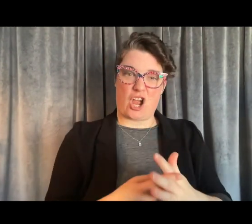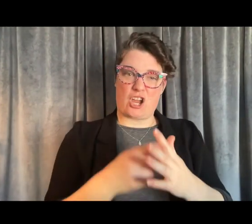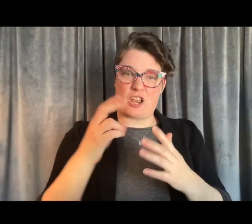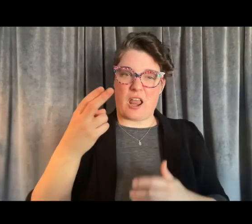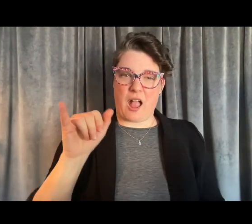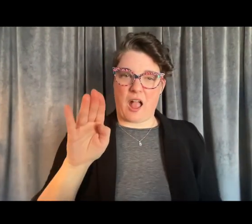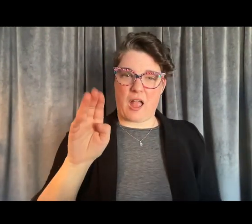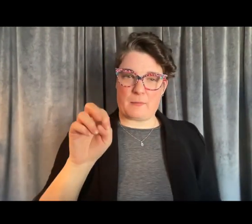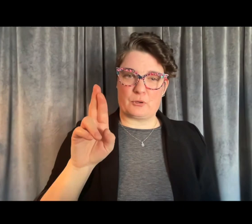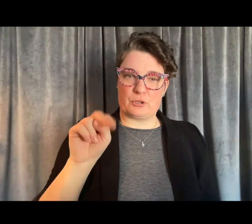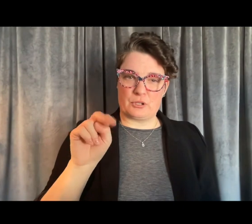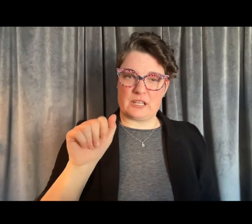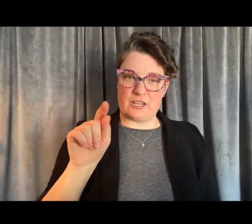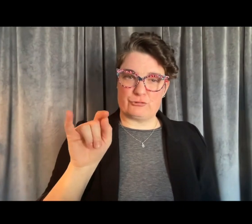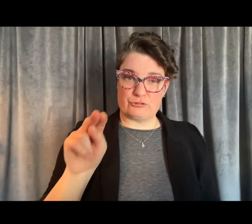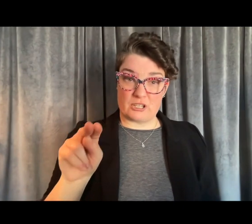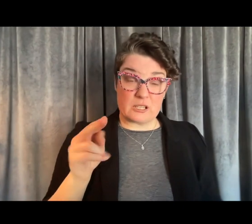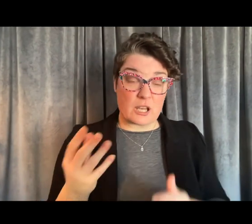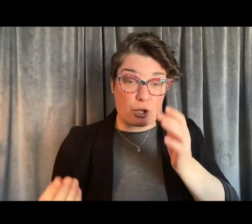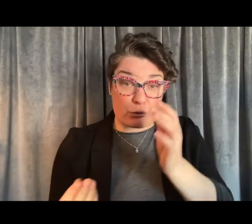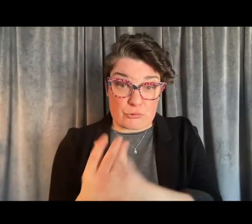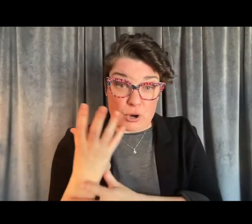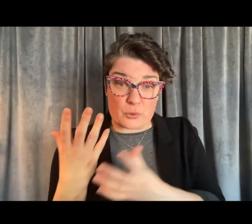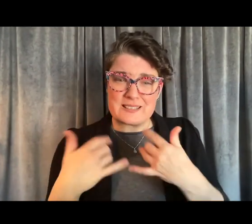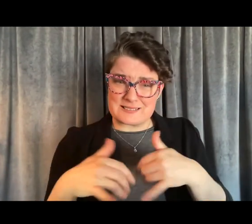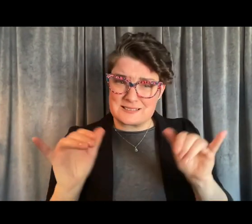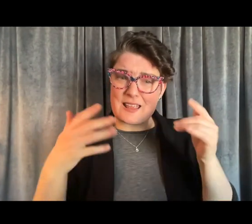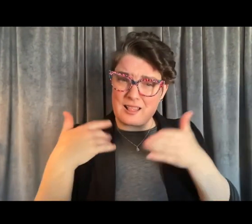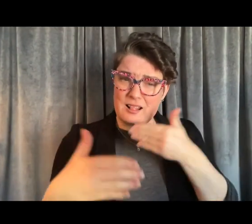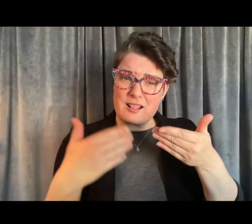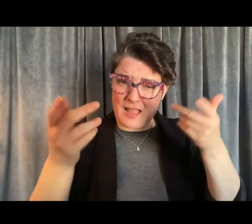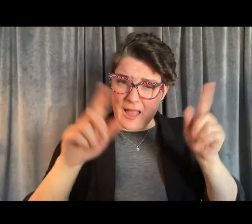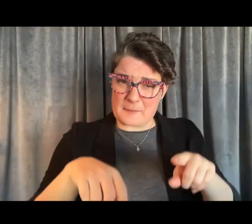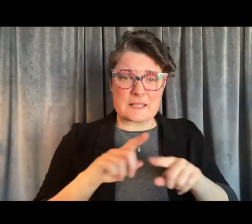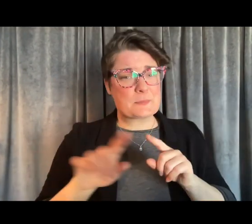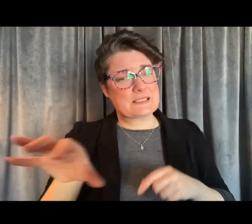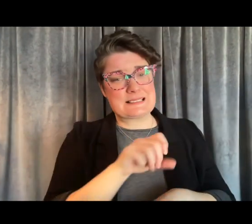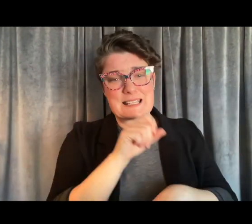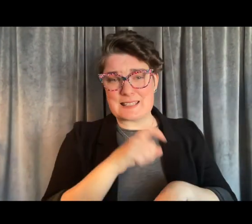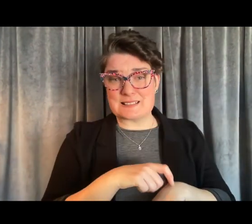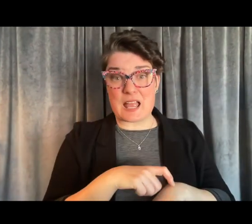is still happening and it takes time. And just thinking about the length of my relationships, with you and